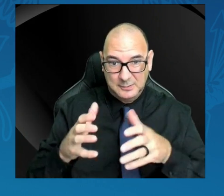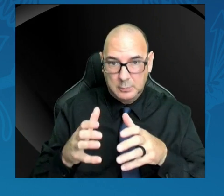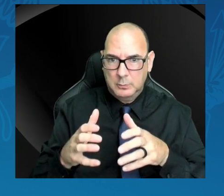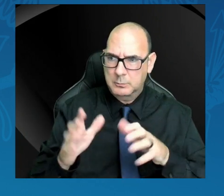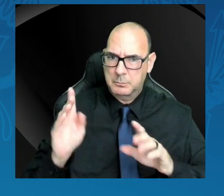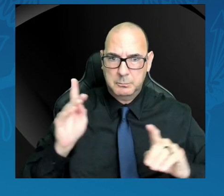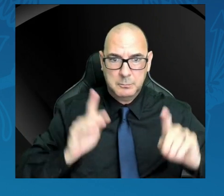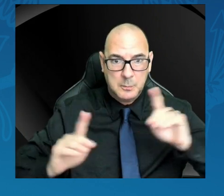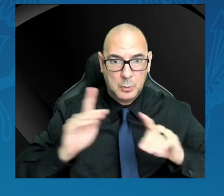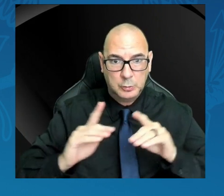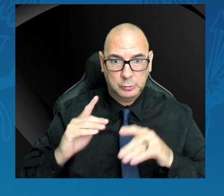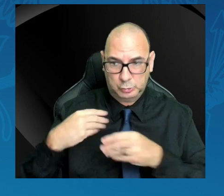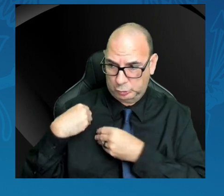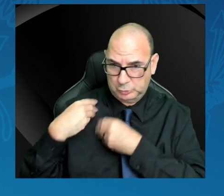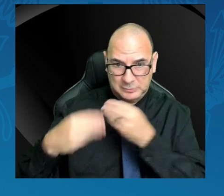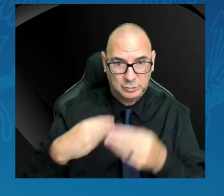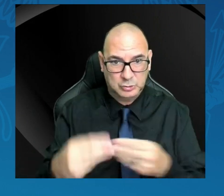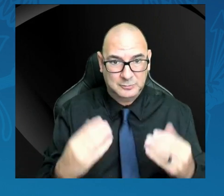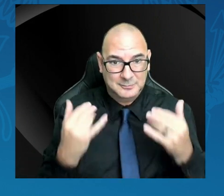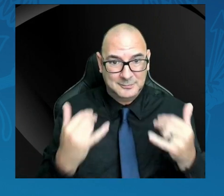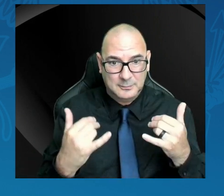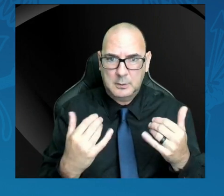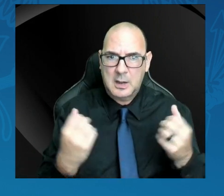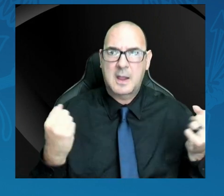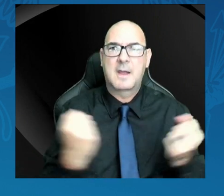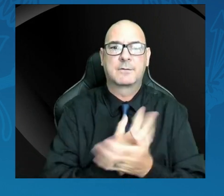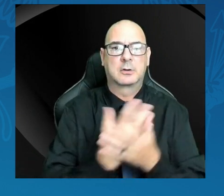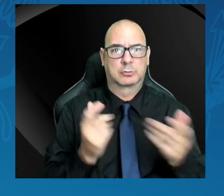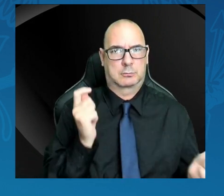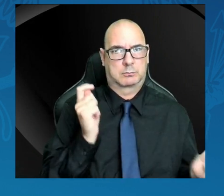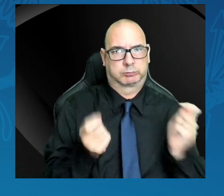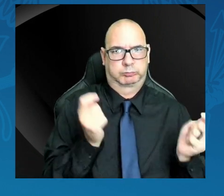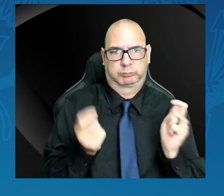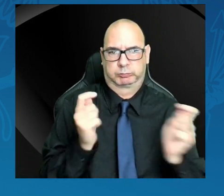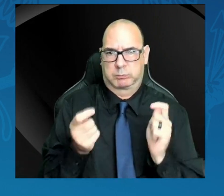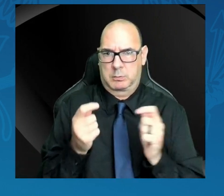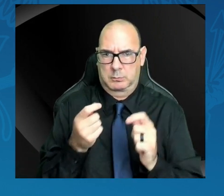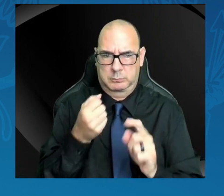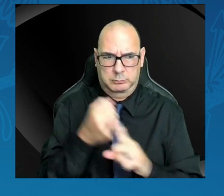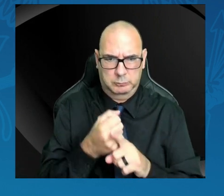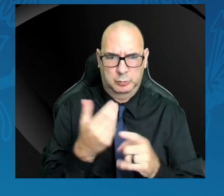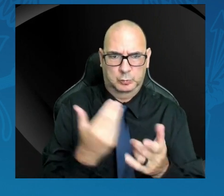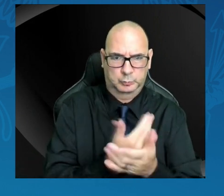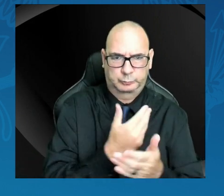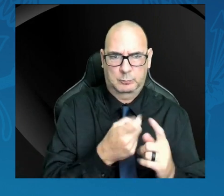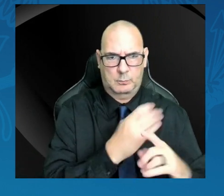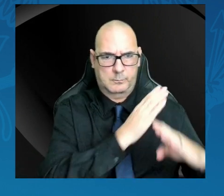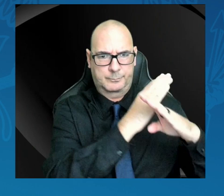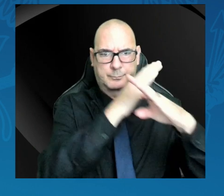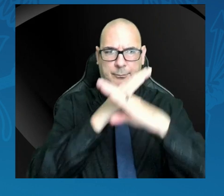Whether is talking about taking actions to stem the climate crisis, protecting our drinking water from pollution,